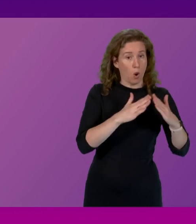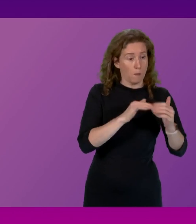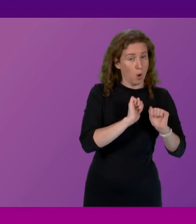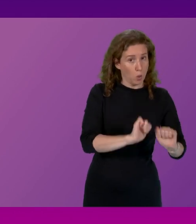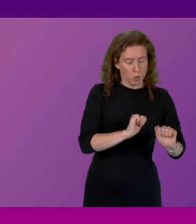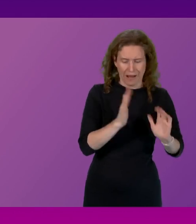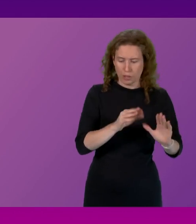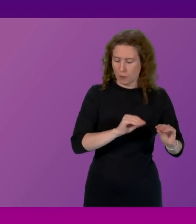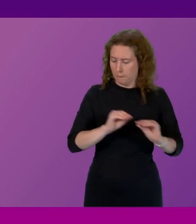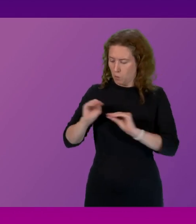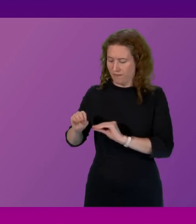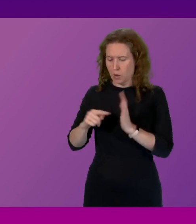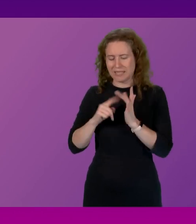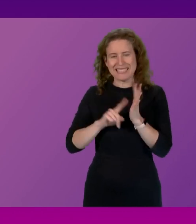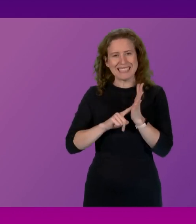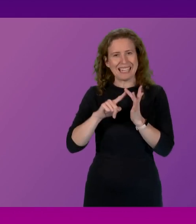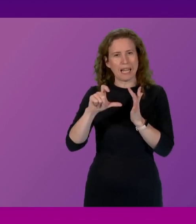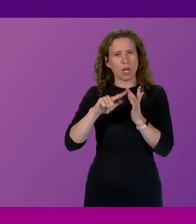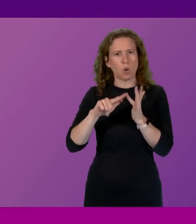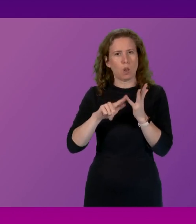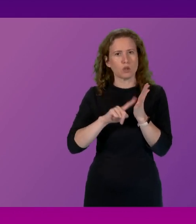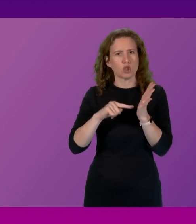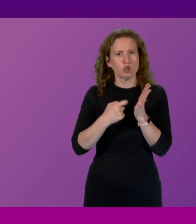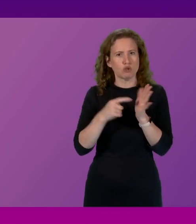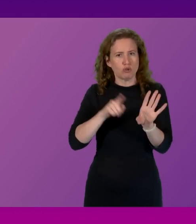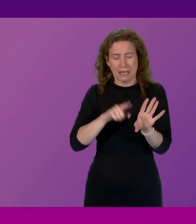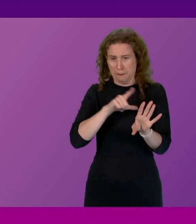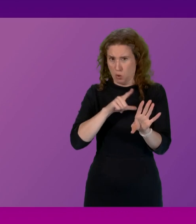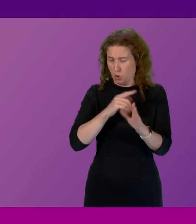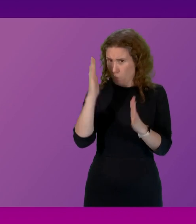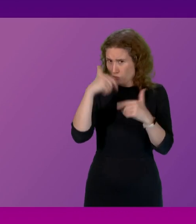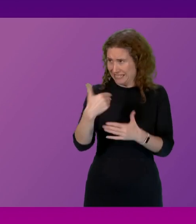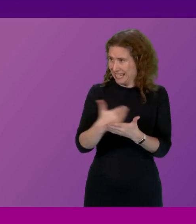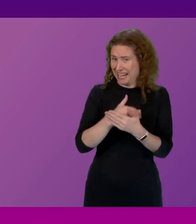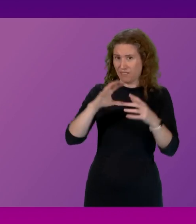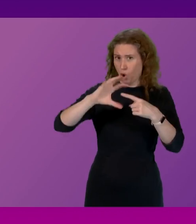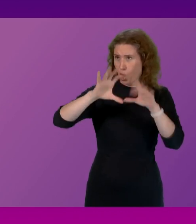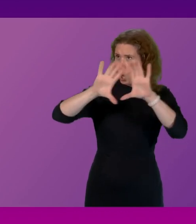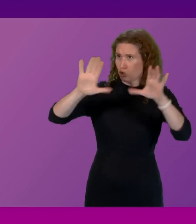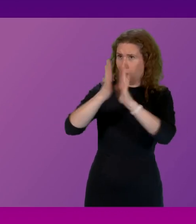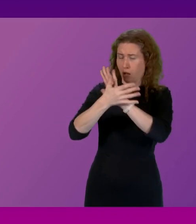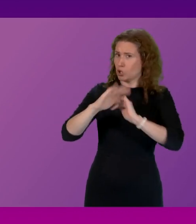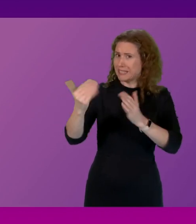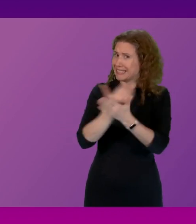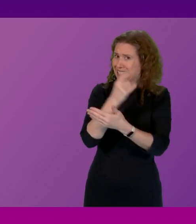in Tillicoultry on Tuesday evening due to safety concerns after the identification of reinforced autoclaved aerated concrete in the roof of their block of flats.